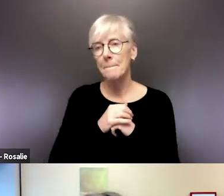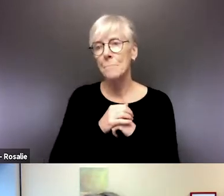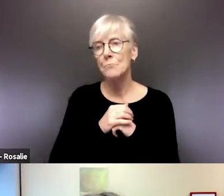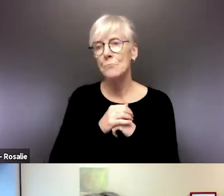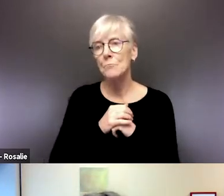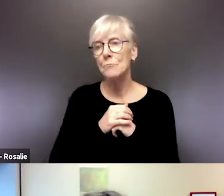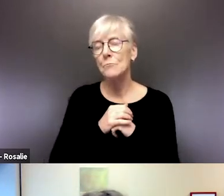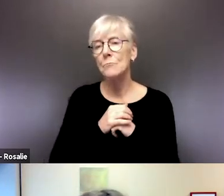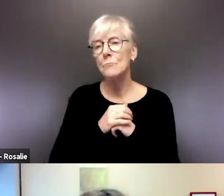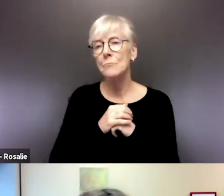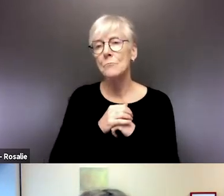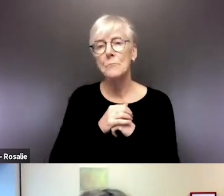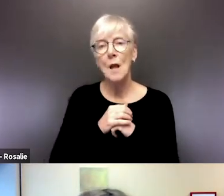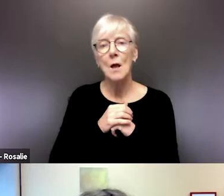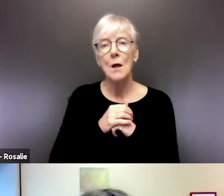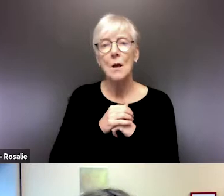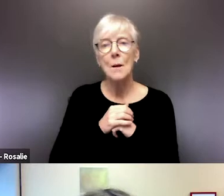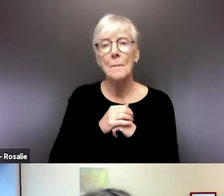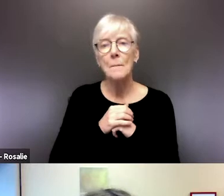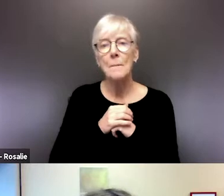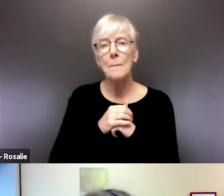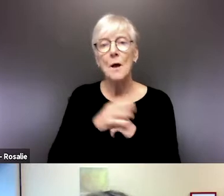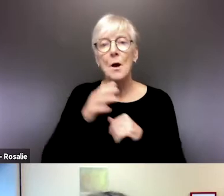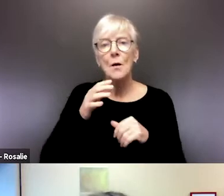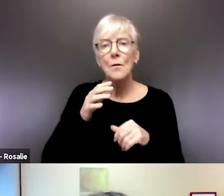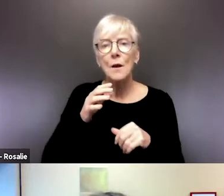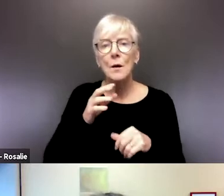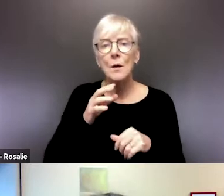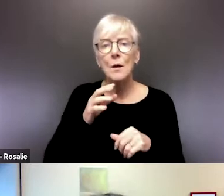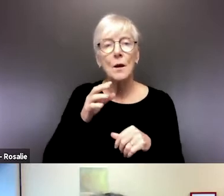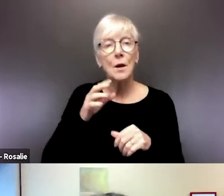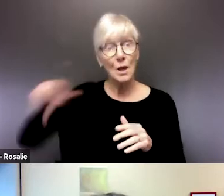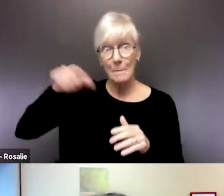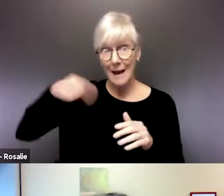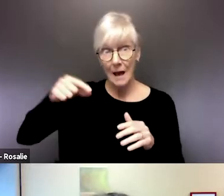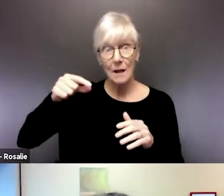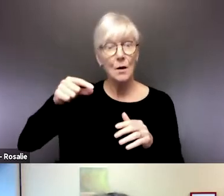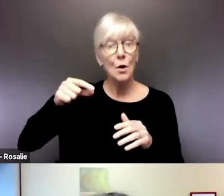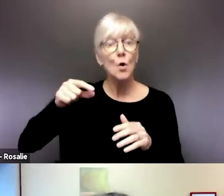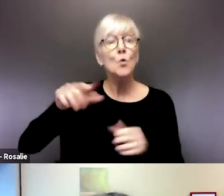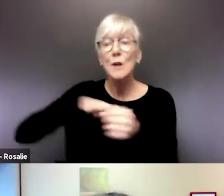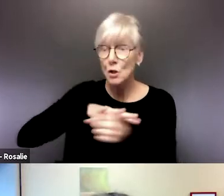the Institute Robert-Sauve Occupation Nationale research center in Quebec, and it is intended for